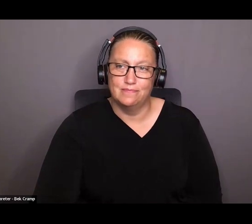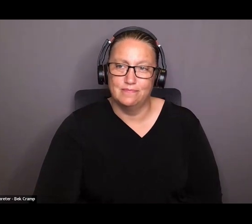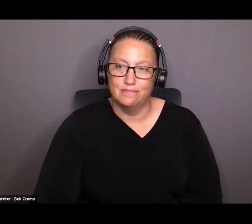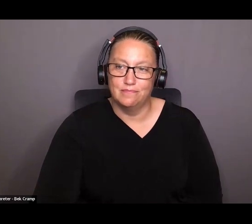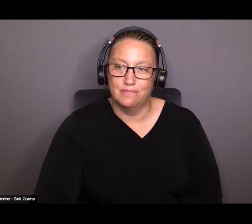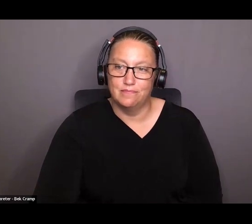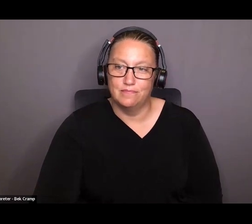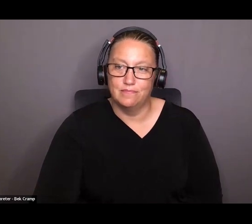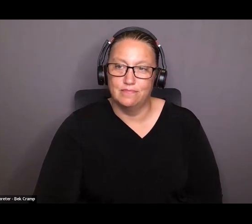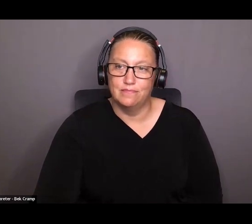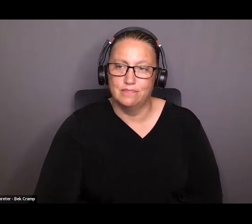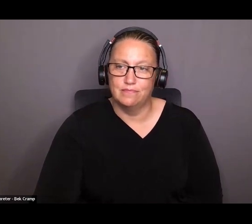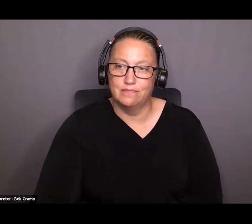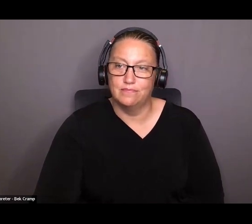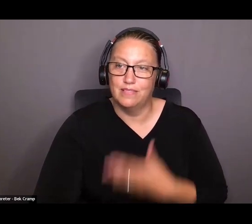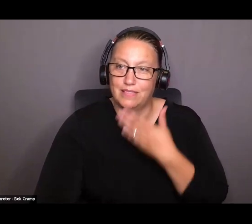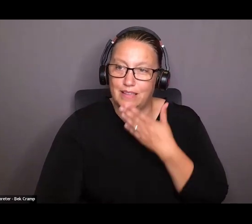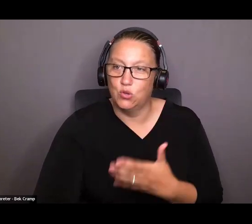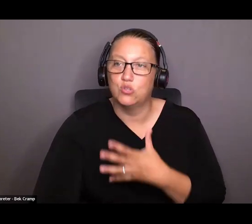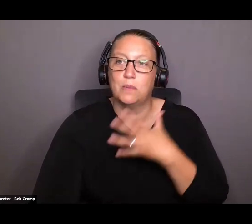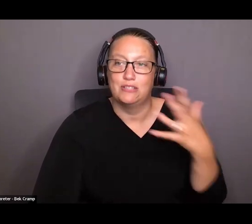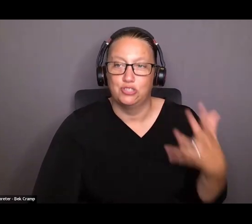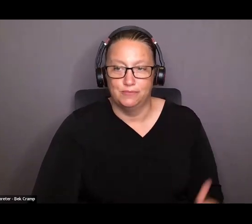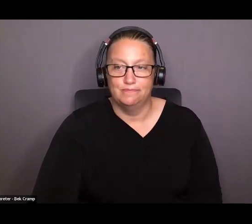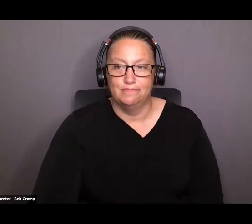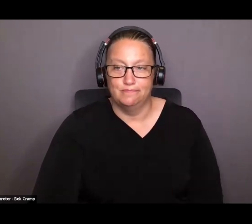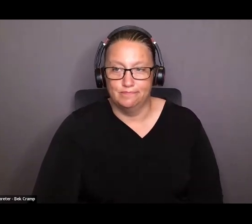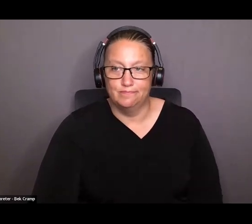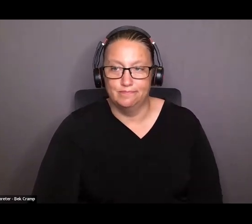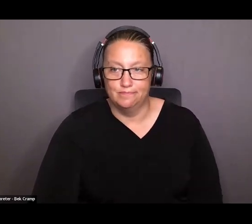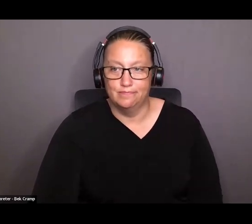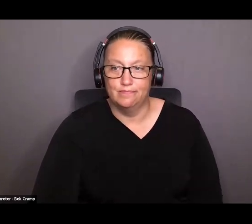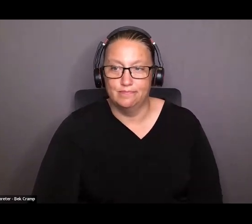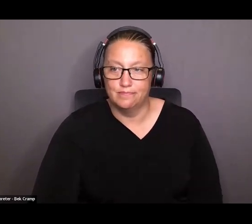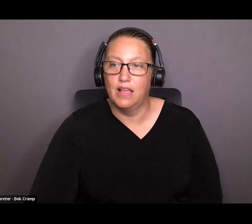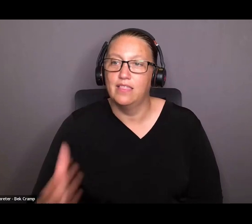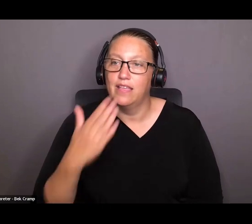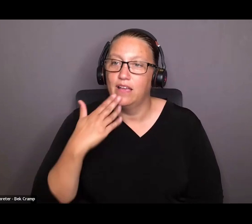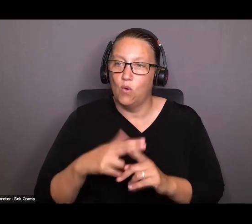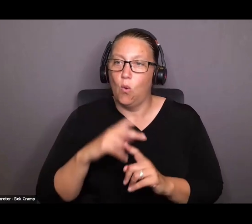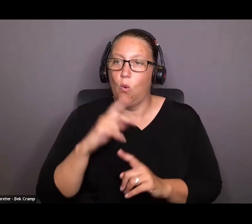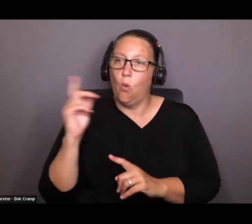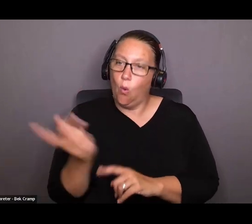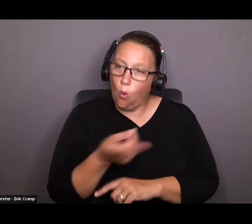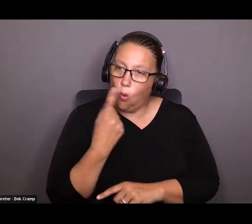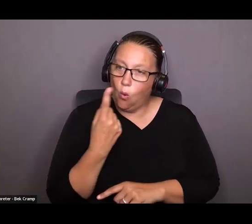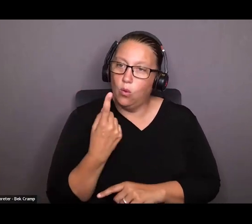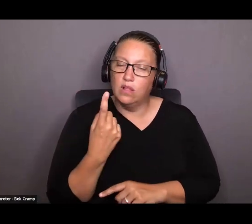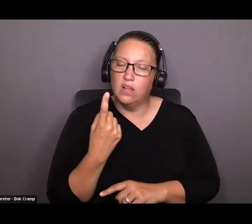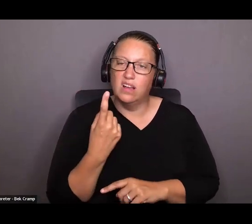Jane Britt: Thank you very much, Siobhan, and thank you to all of the panellists, really, for all of your valuable insights and perspectives today,